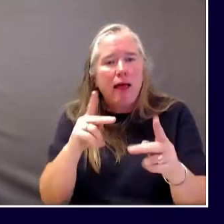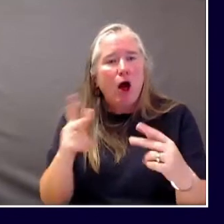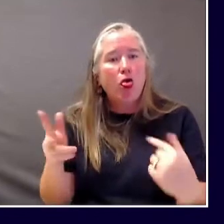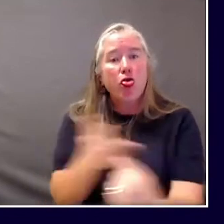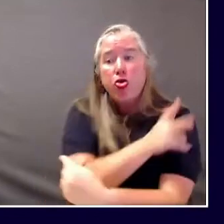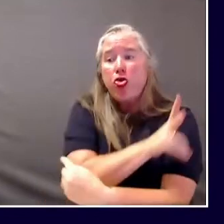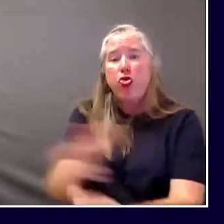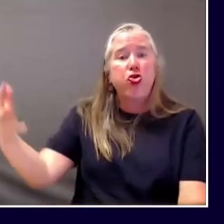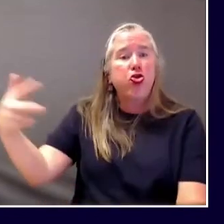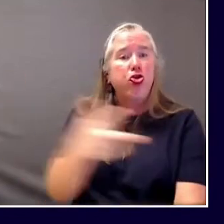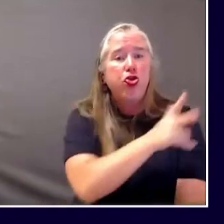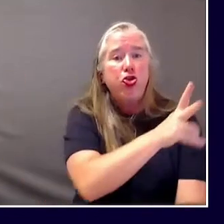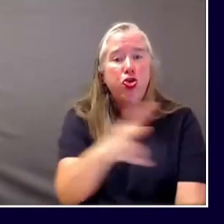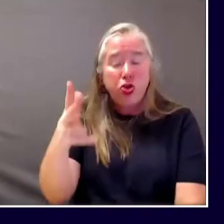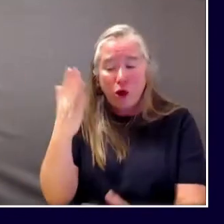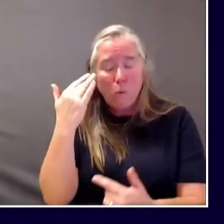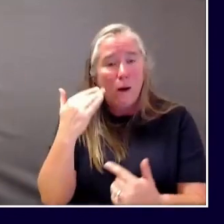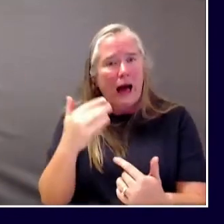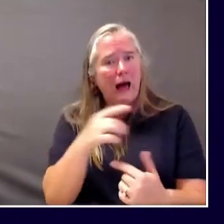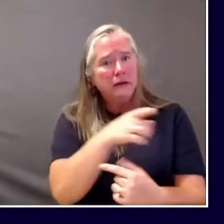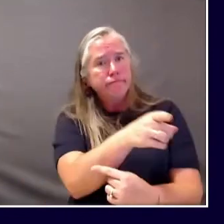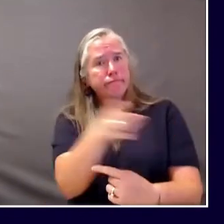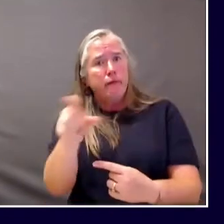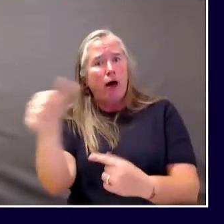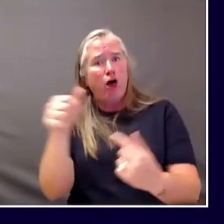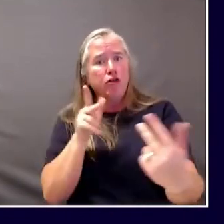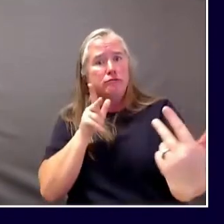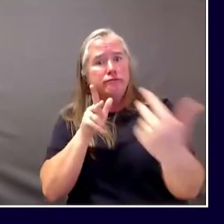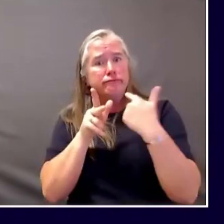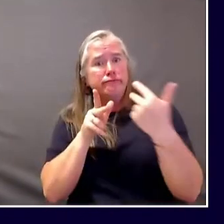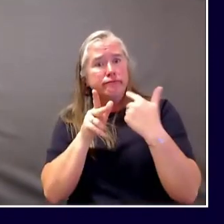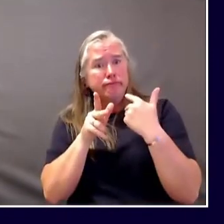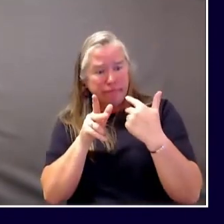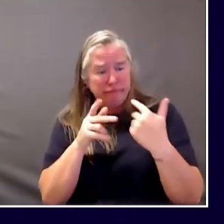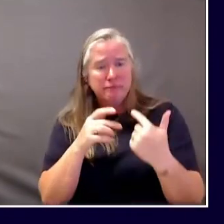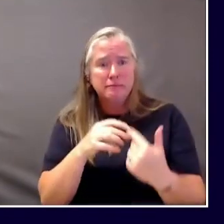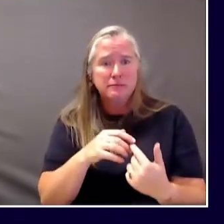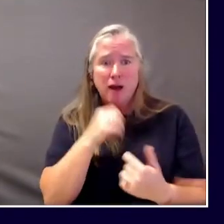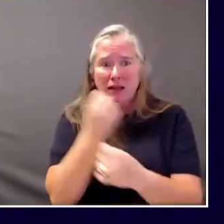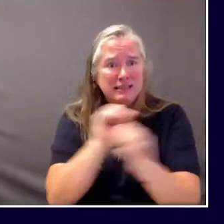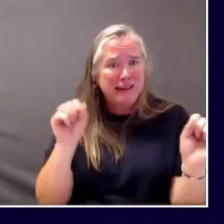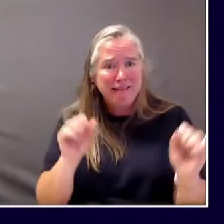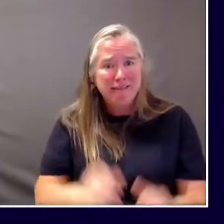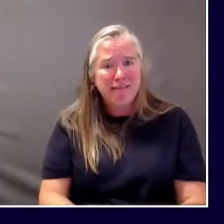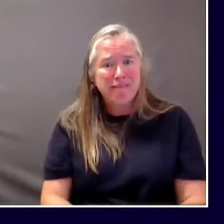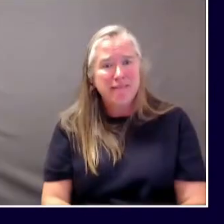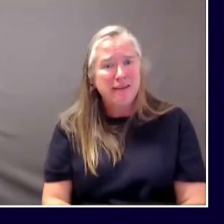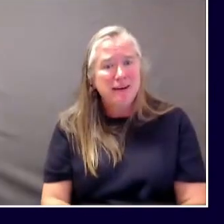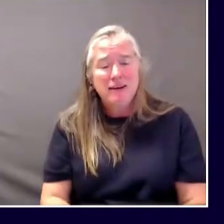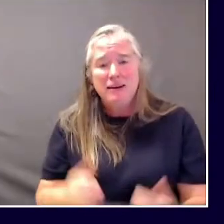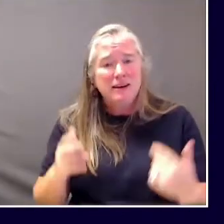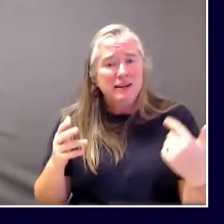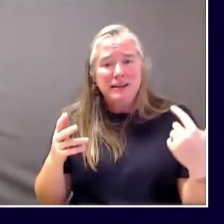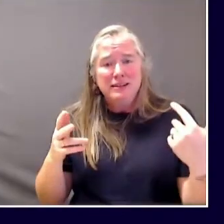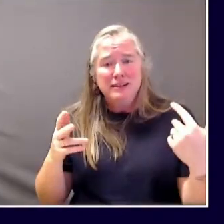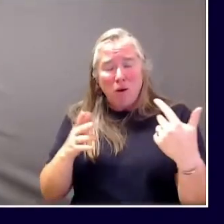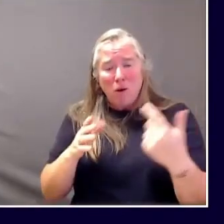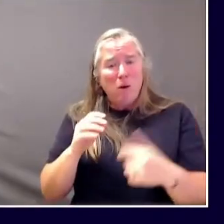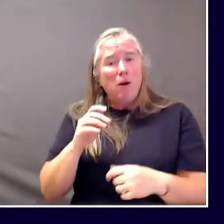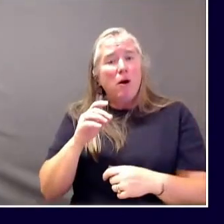the police officers go after people who we want to twice